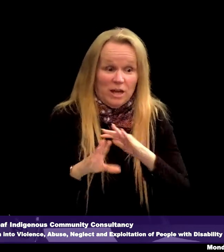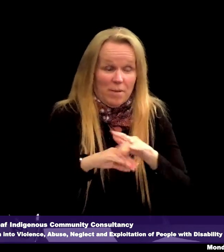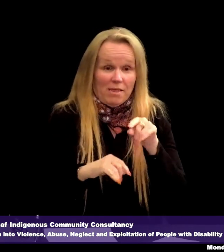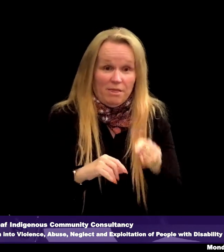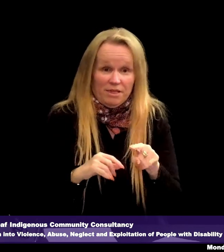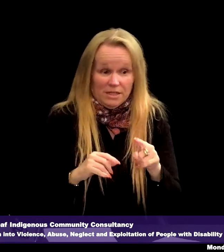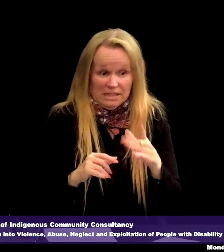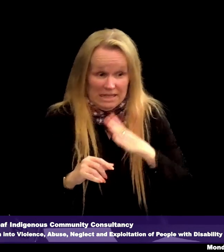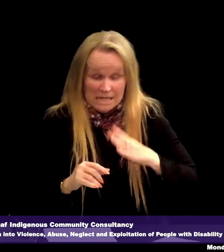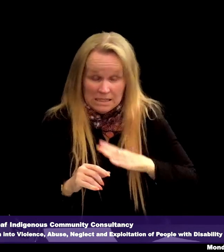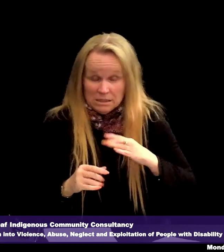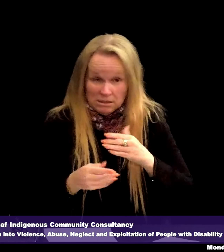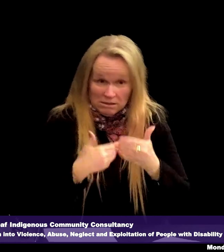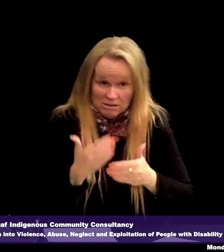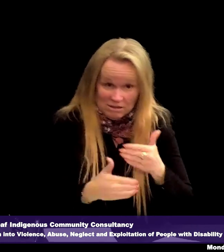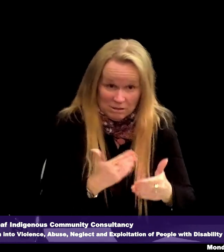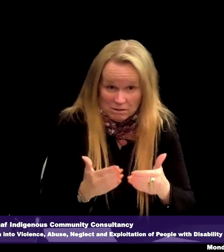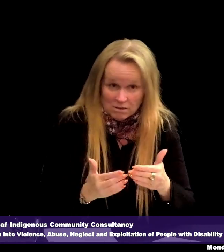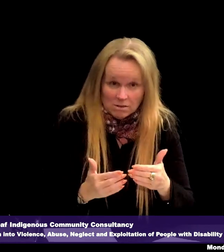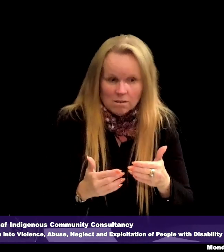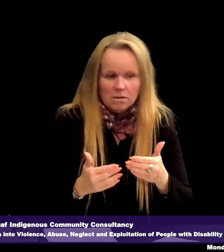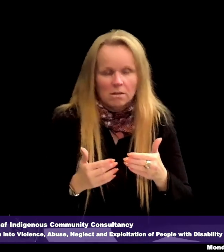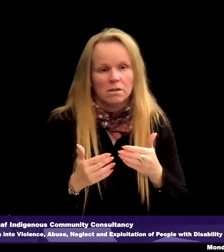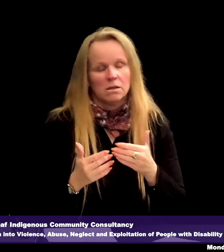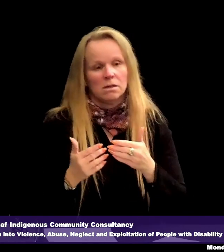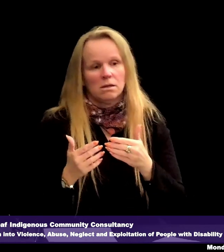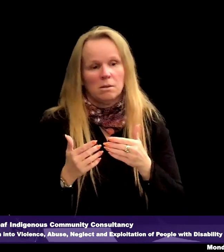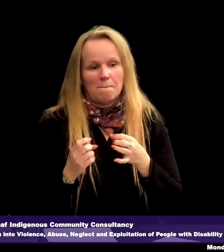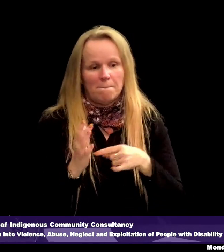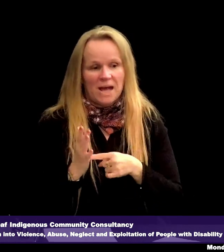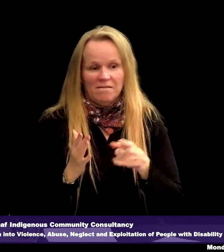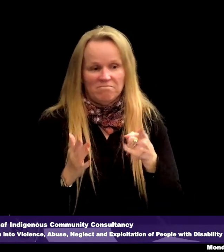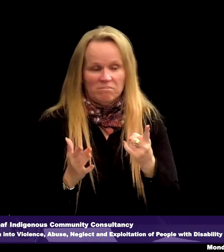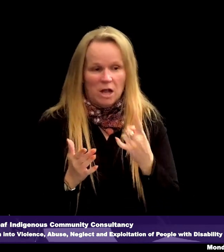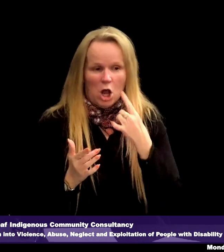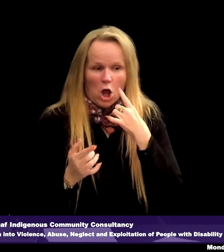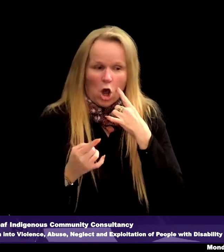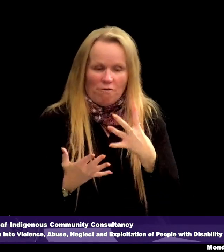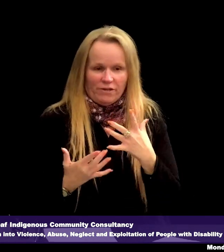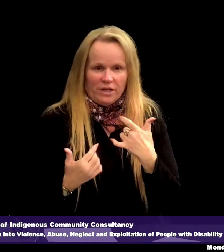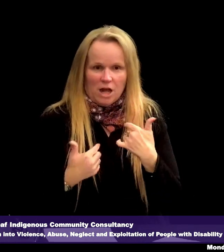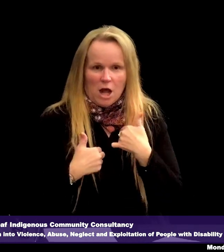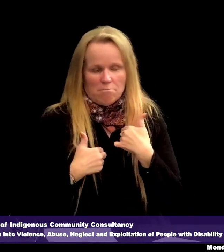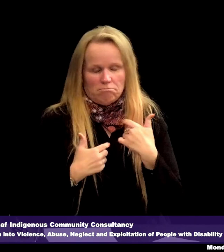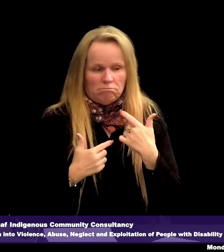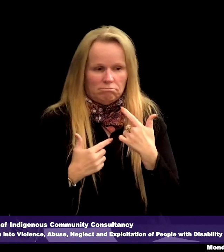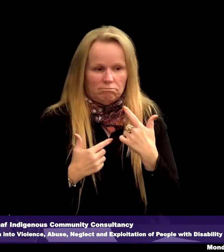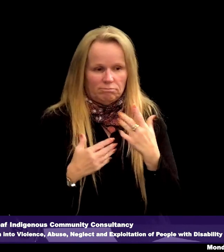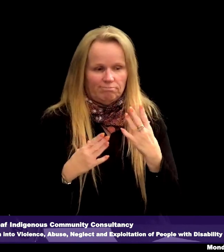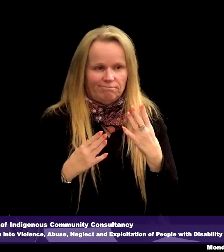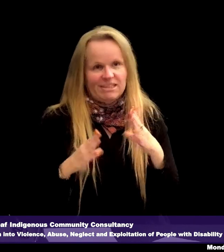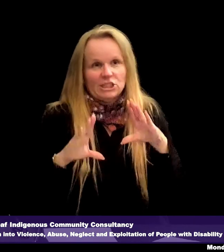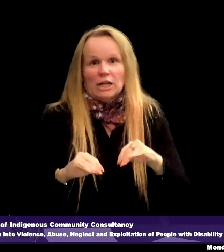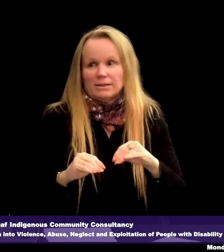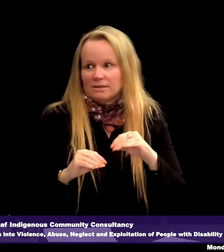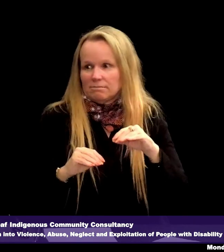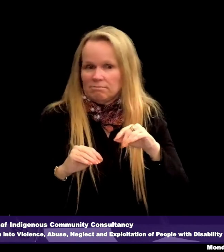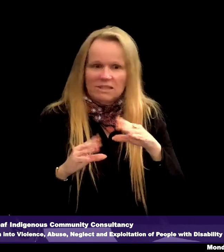we start a conversation about this need, and we get some way down the track, but often